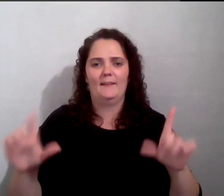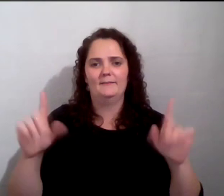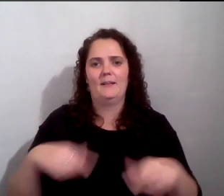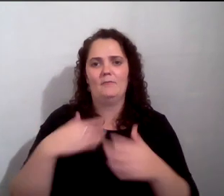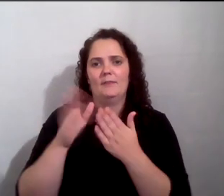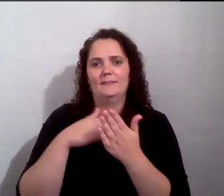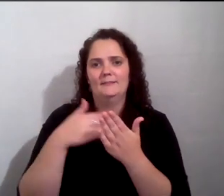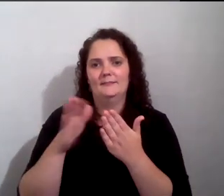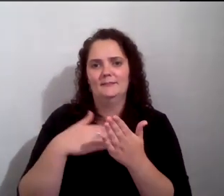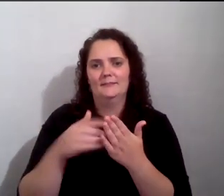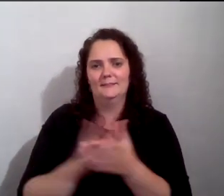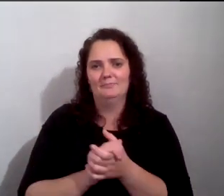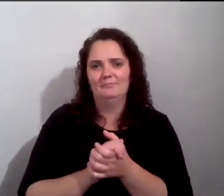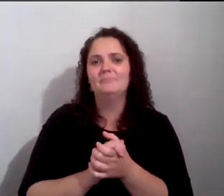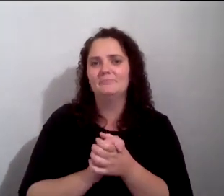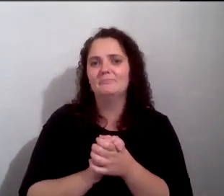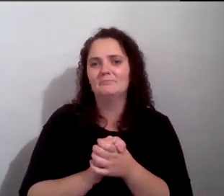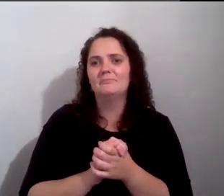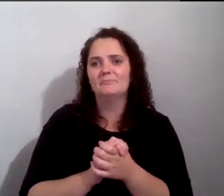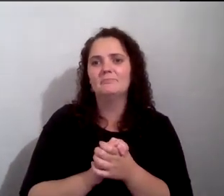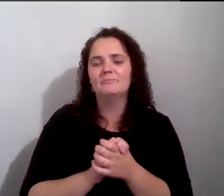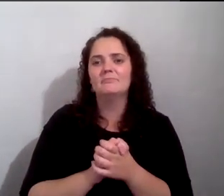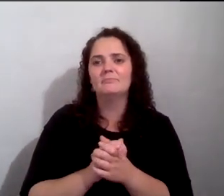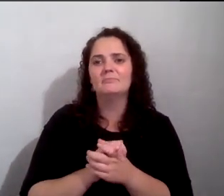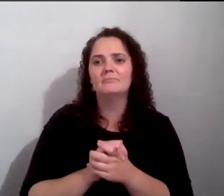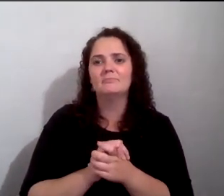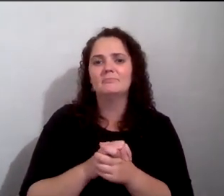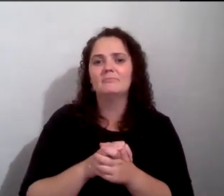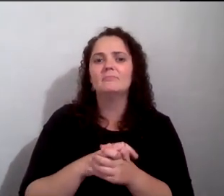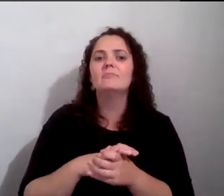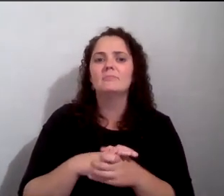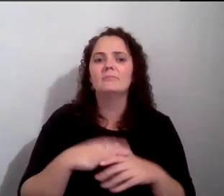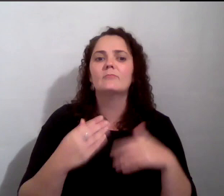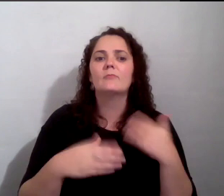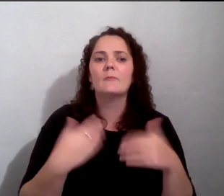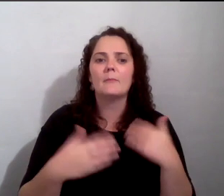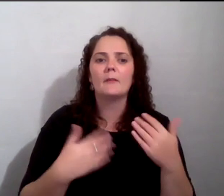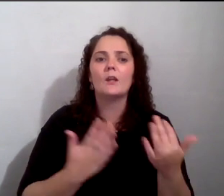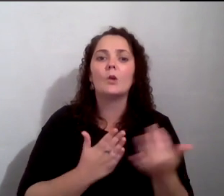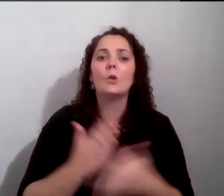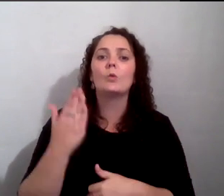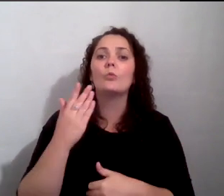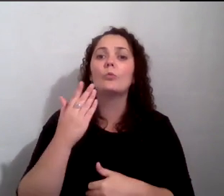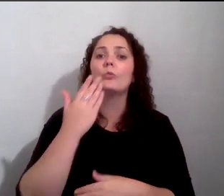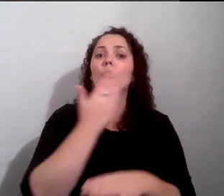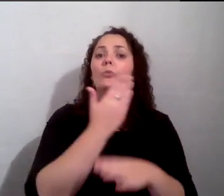support and then start the process of painting it from there. And then along the way, this is the reason why